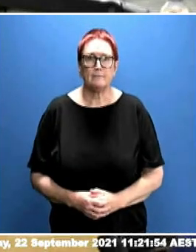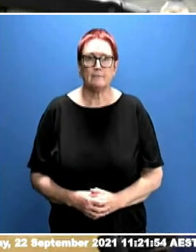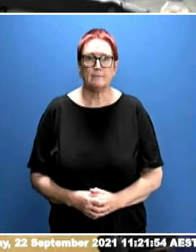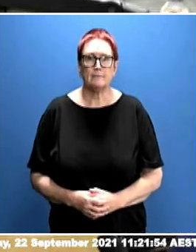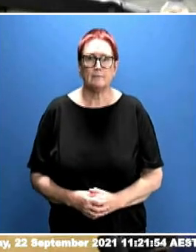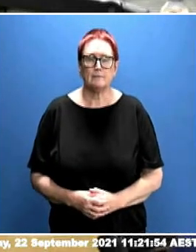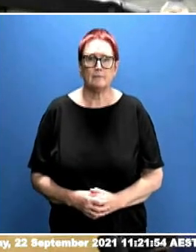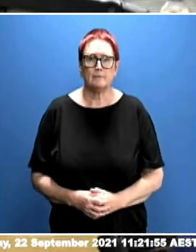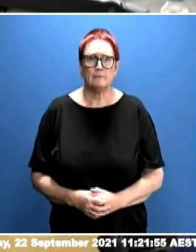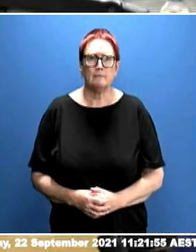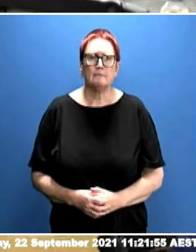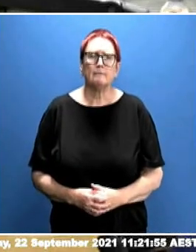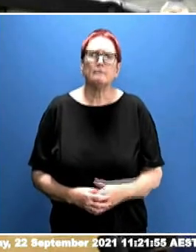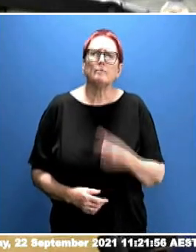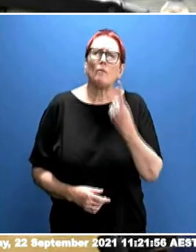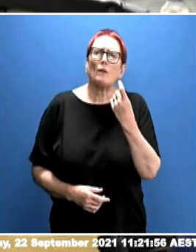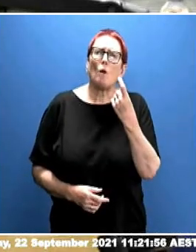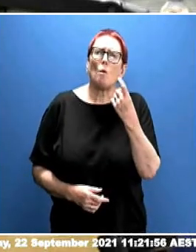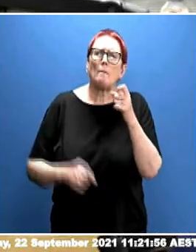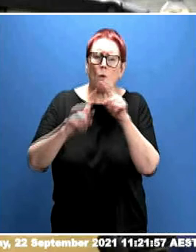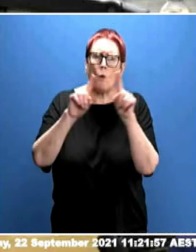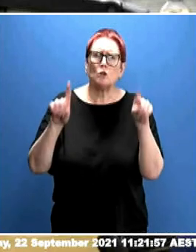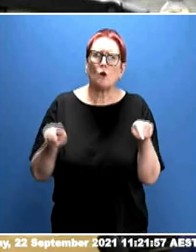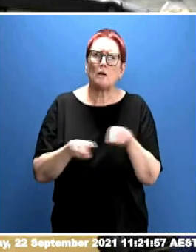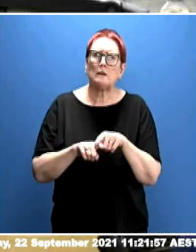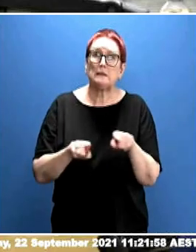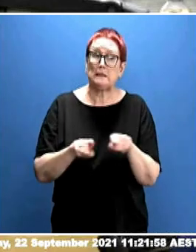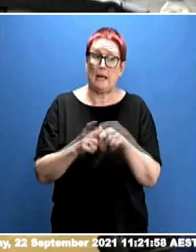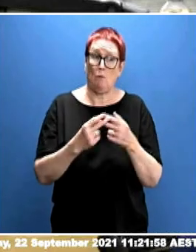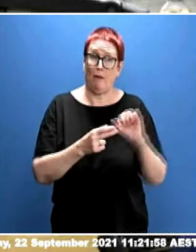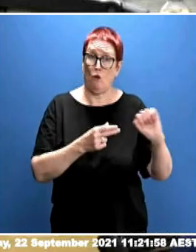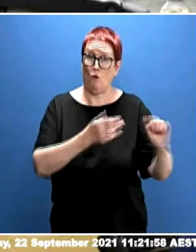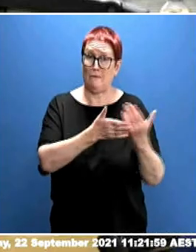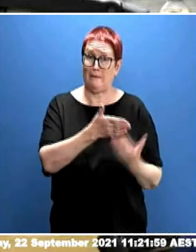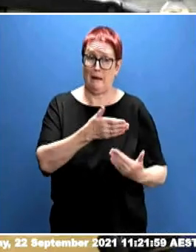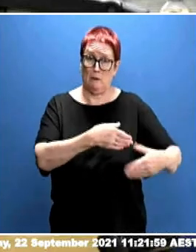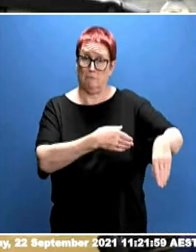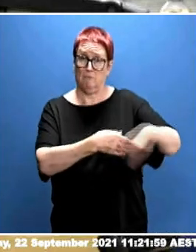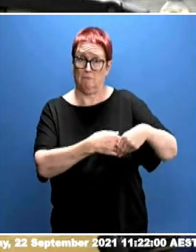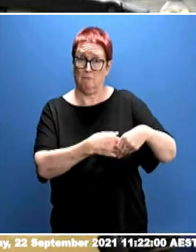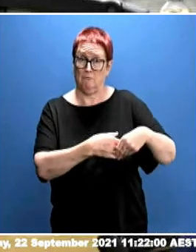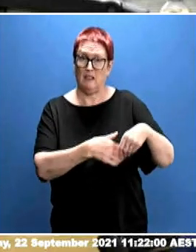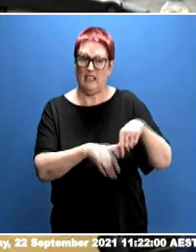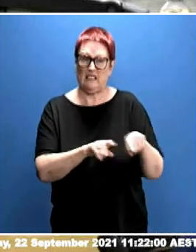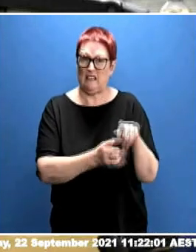There is a document produced with that tender bundle part C